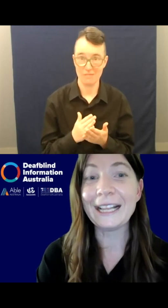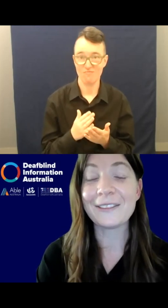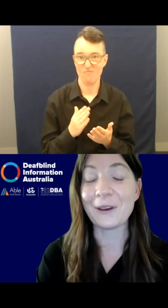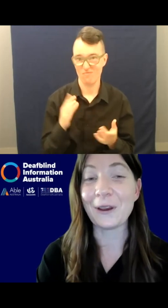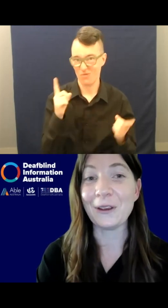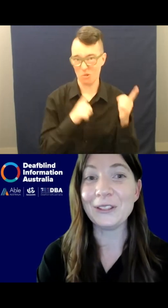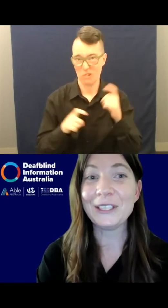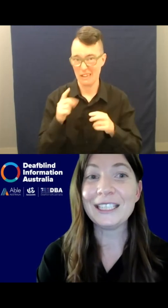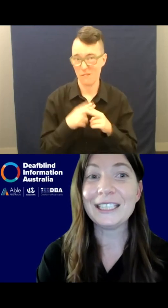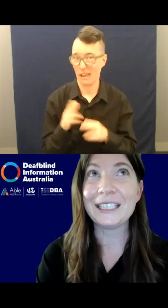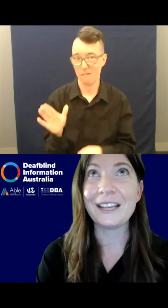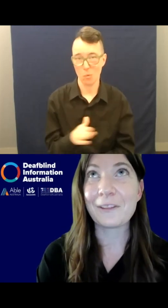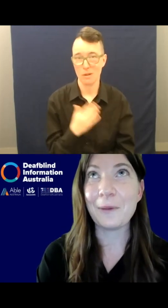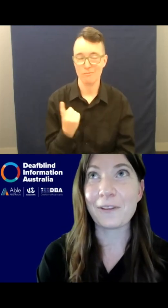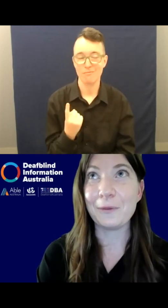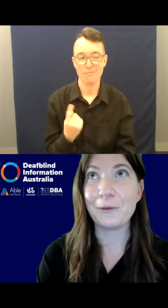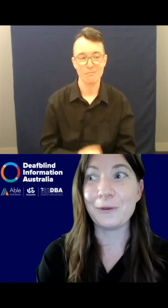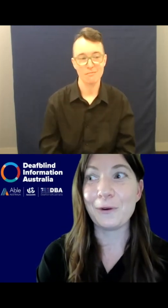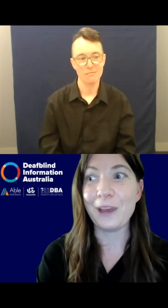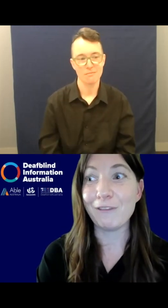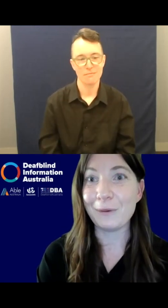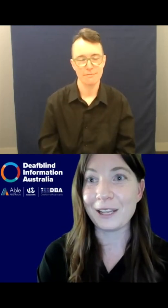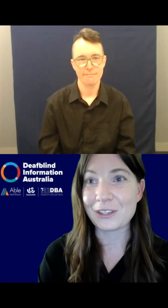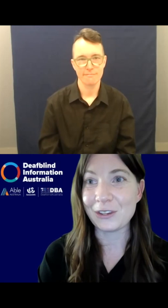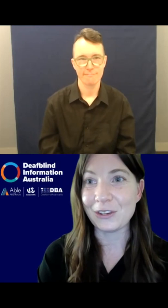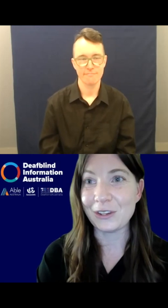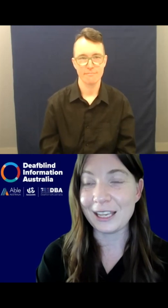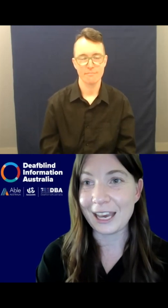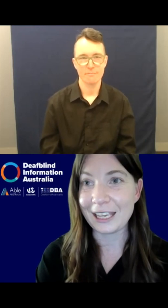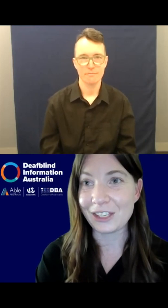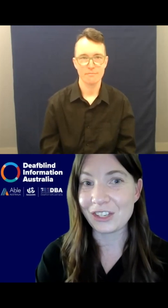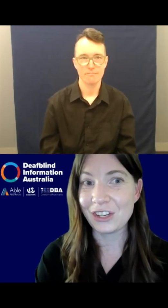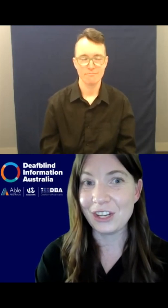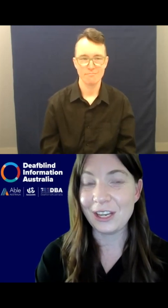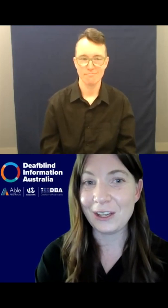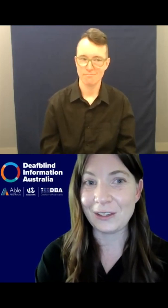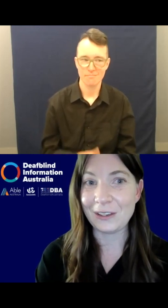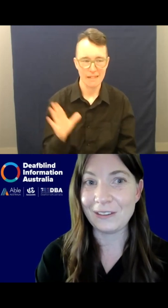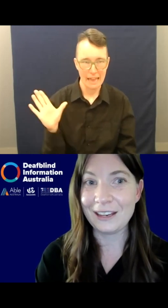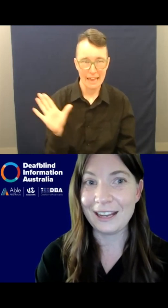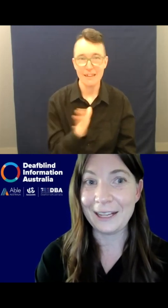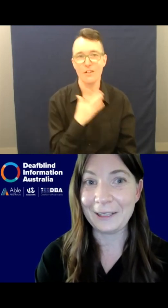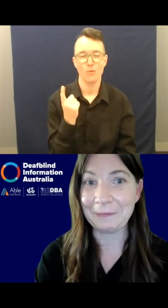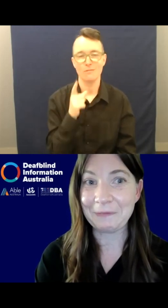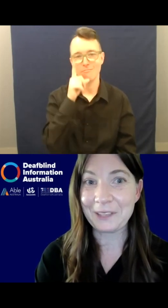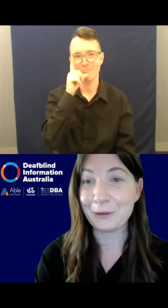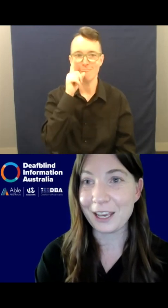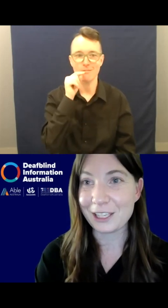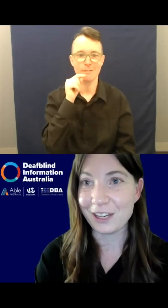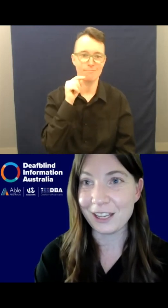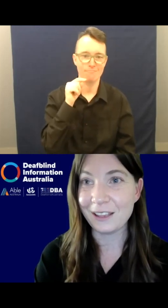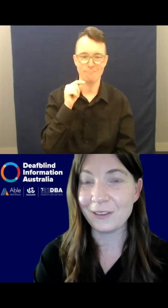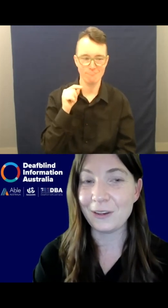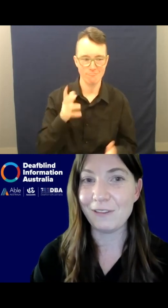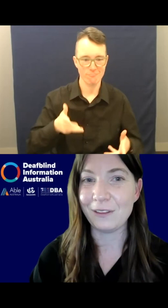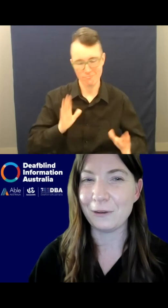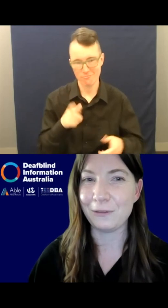So it's possible for everyone to engage in creativity, so never sort of think,